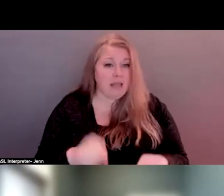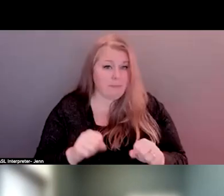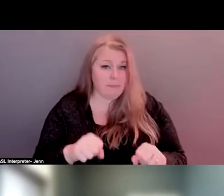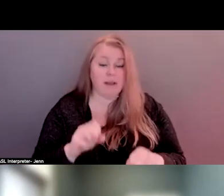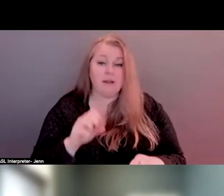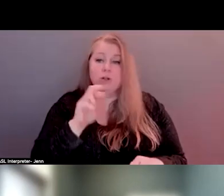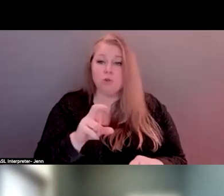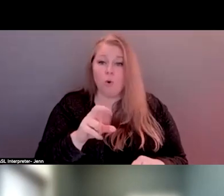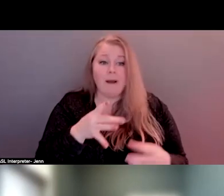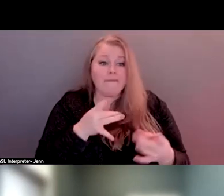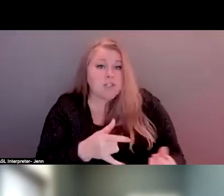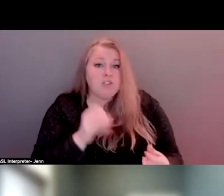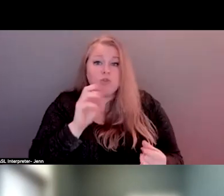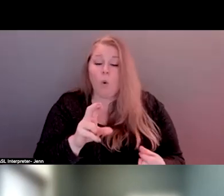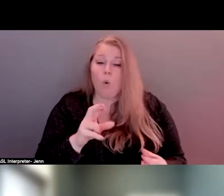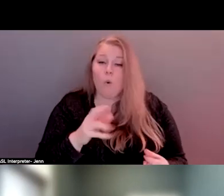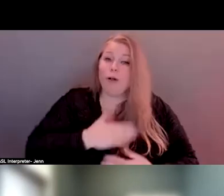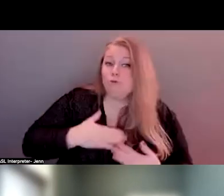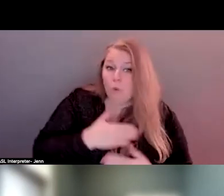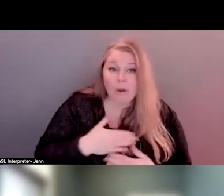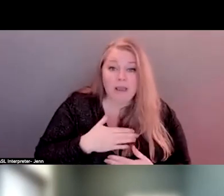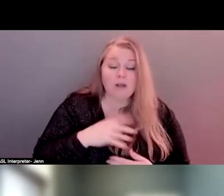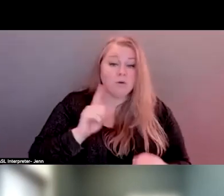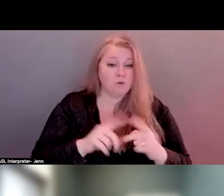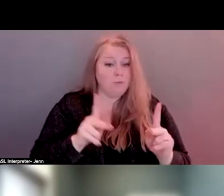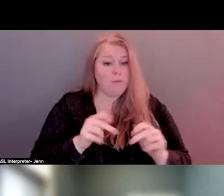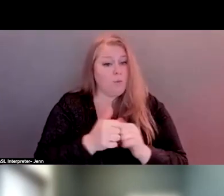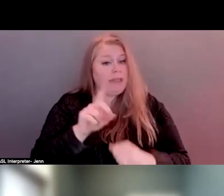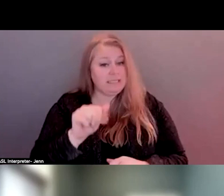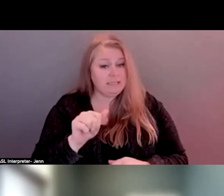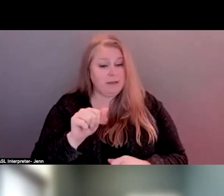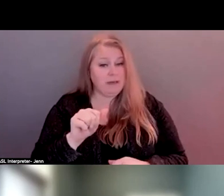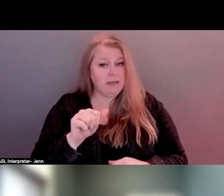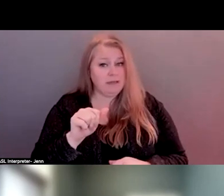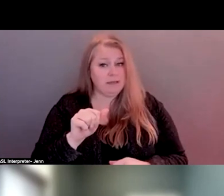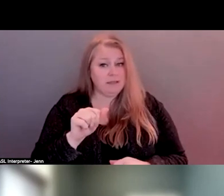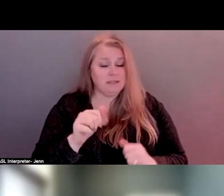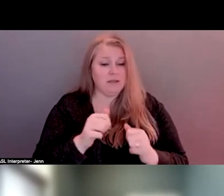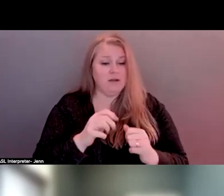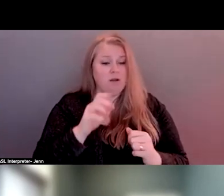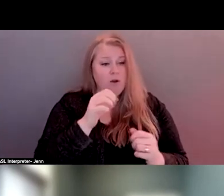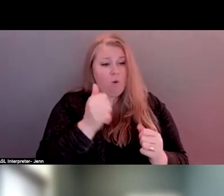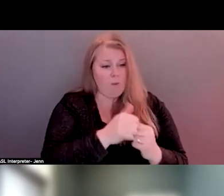or even just pleasure and joy, to be with disabilities in ways that without this technology people might not have?